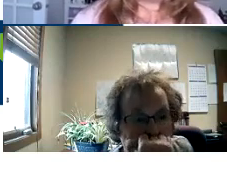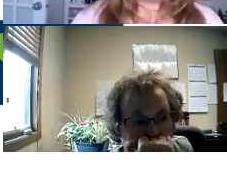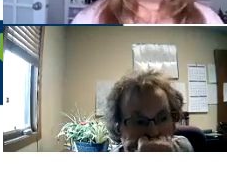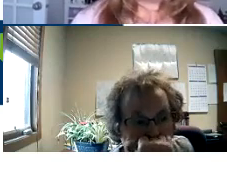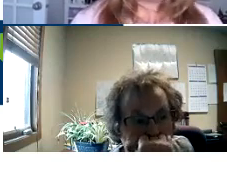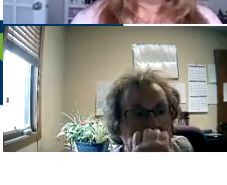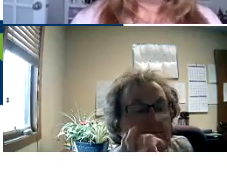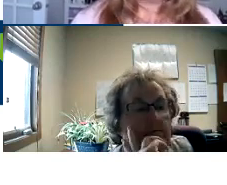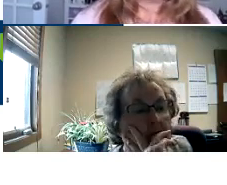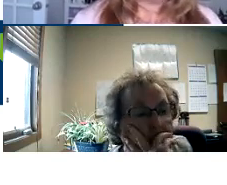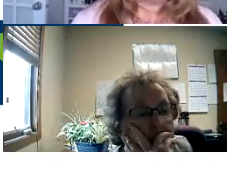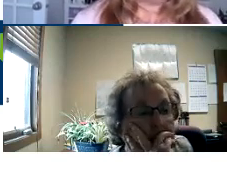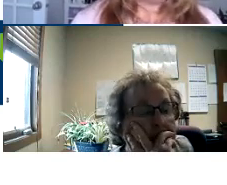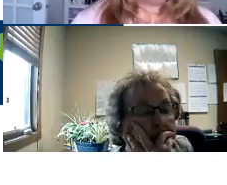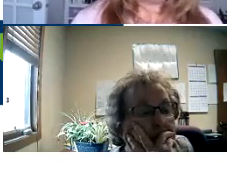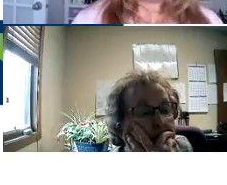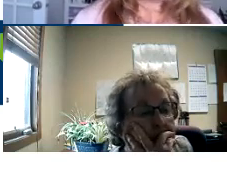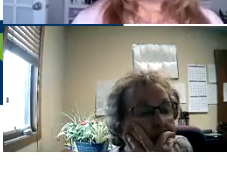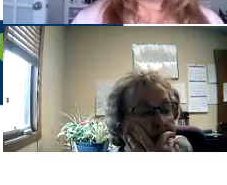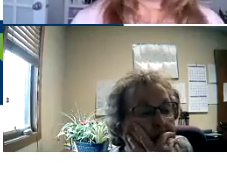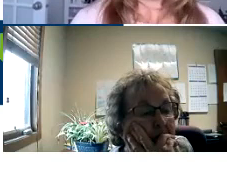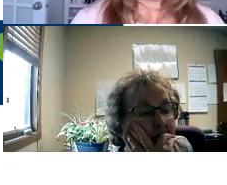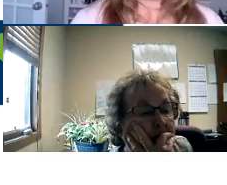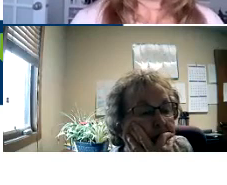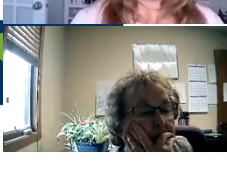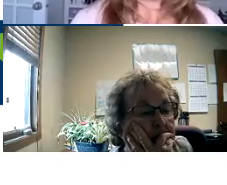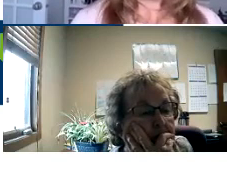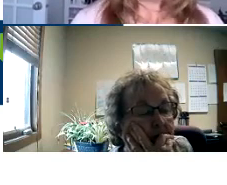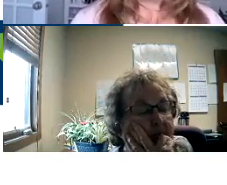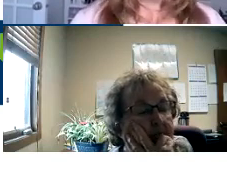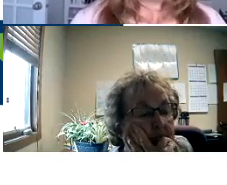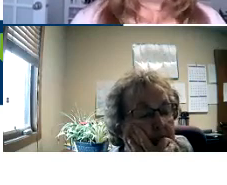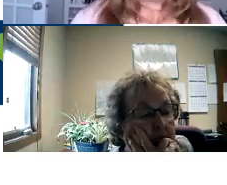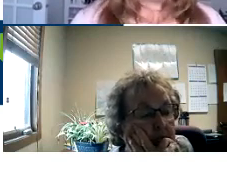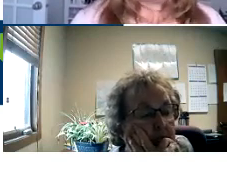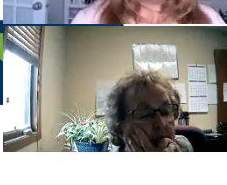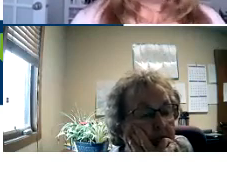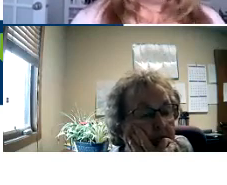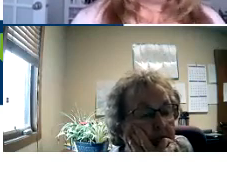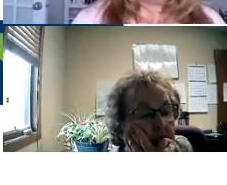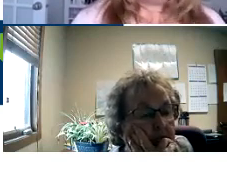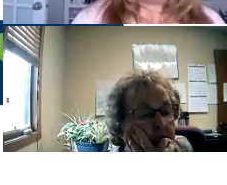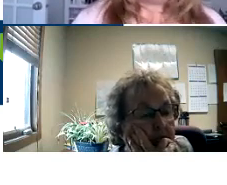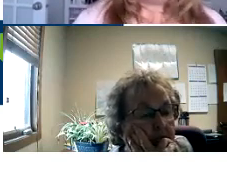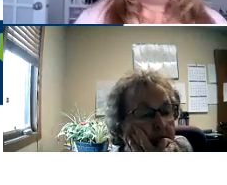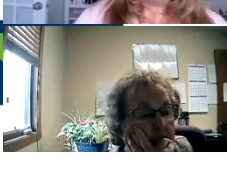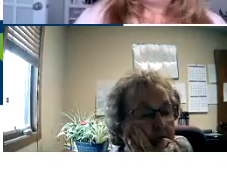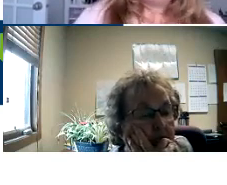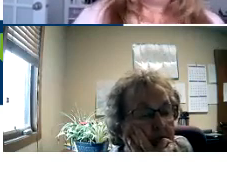245 D requires and be fills up to make sure that they meet the standards. DHS has a list, and in that worksheet.